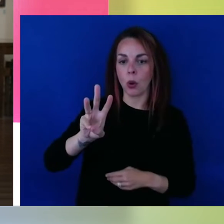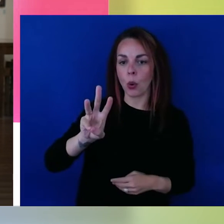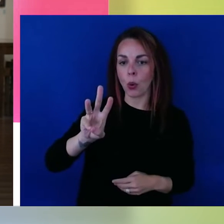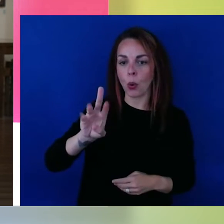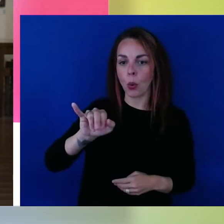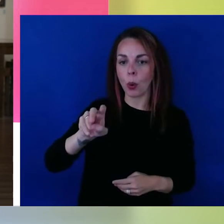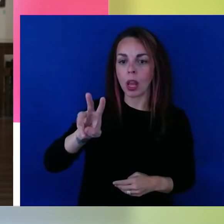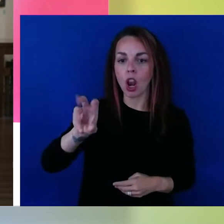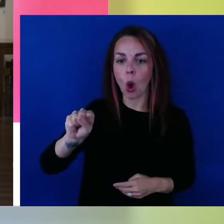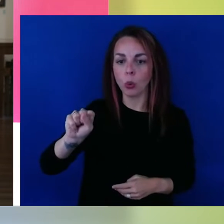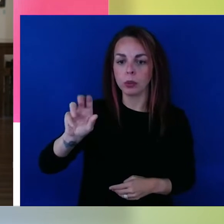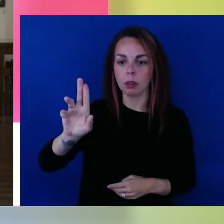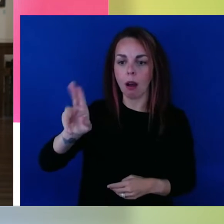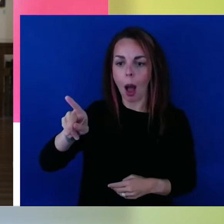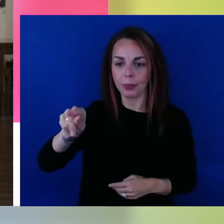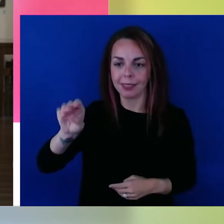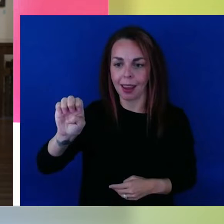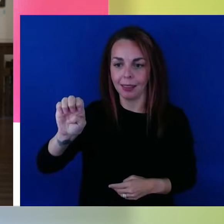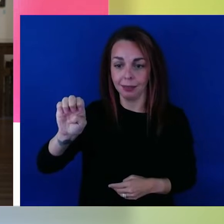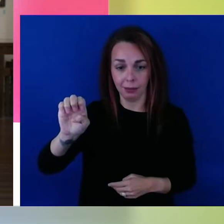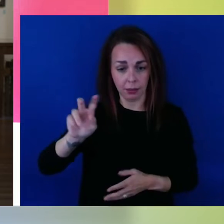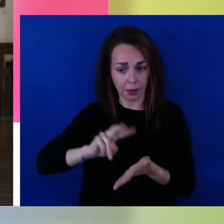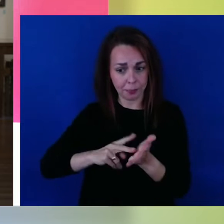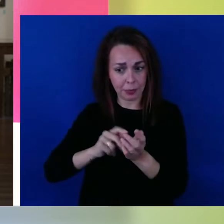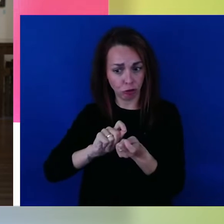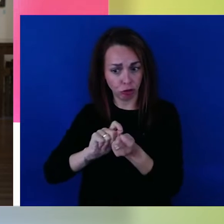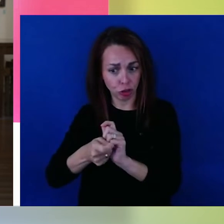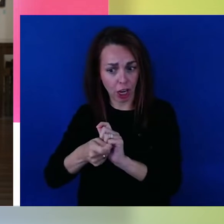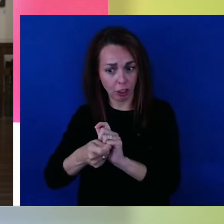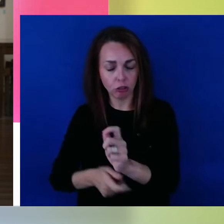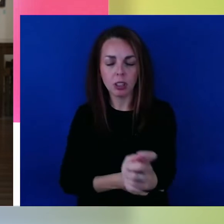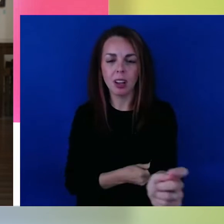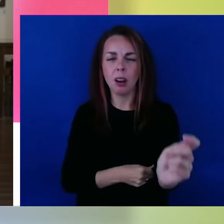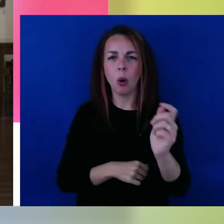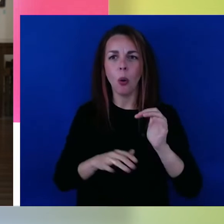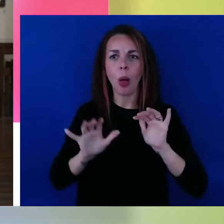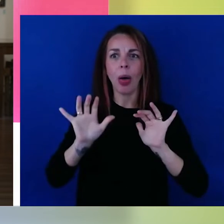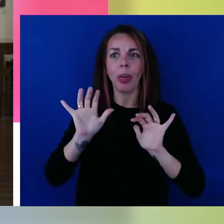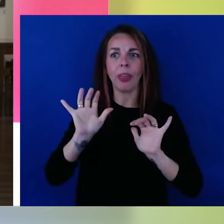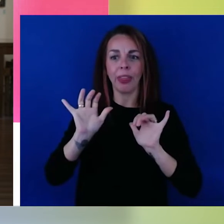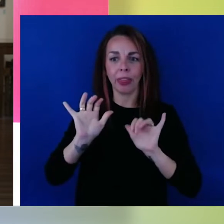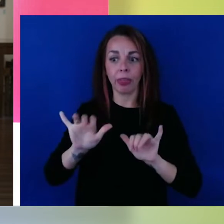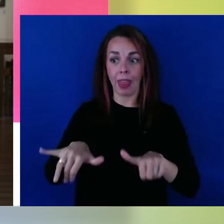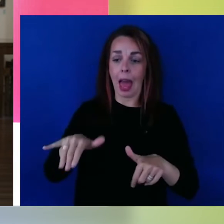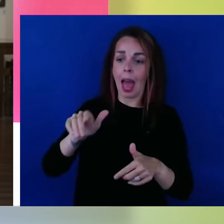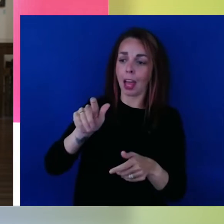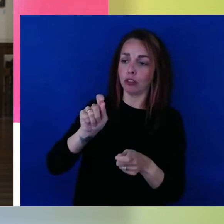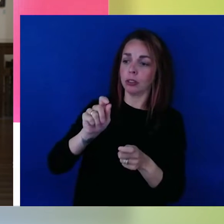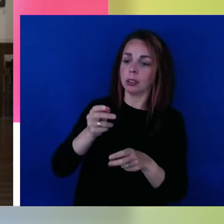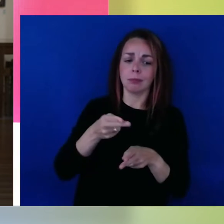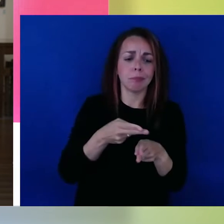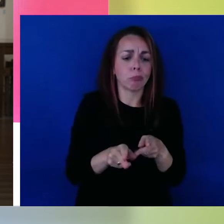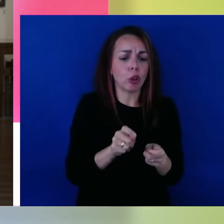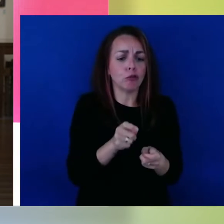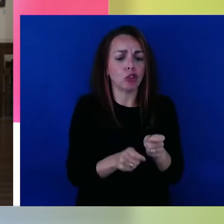Making a change can dramatically impact your life, and I know you feel that.